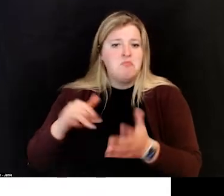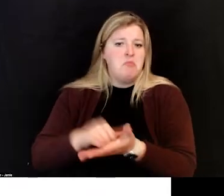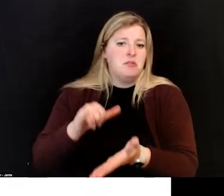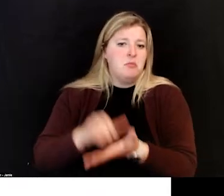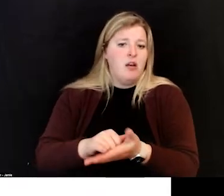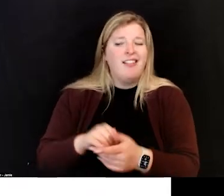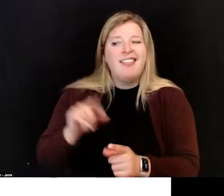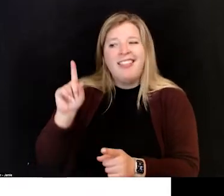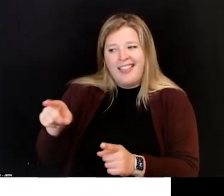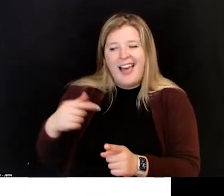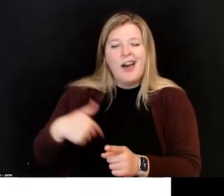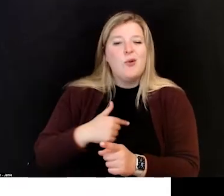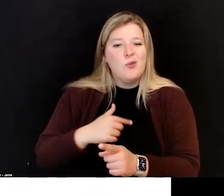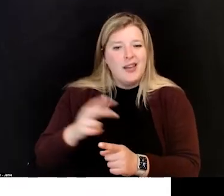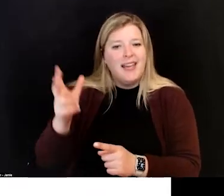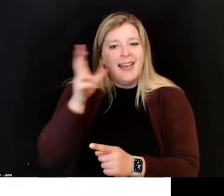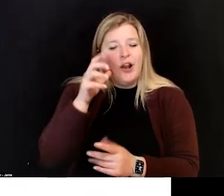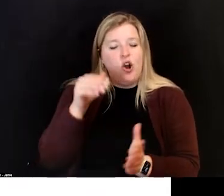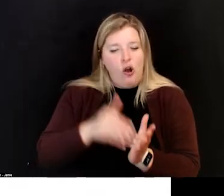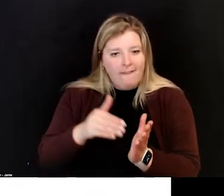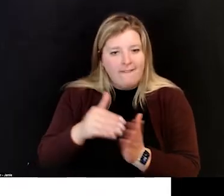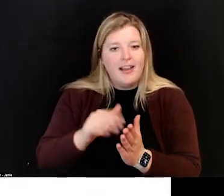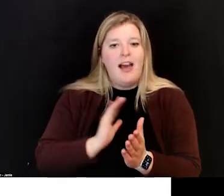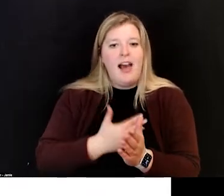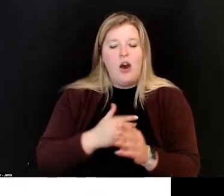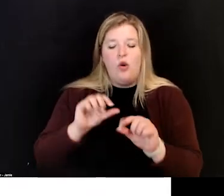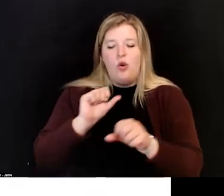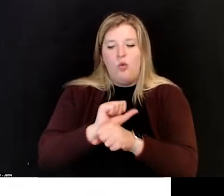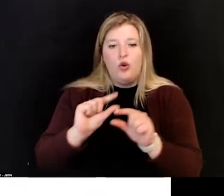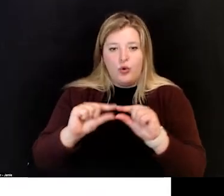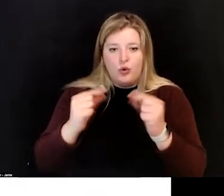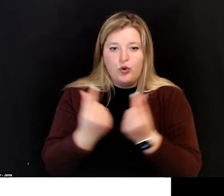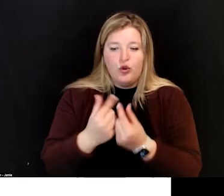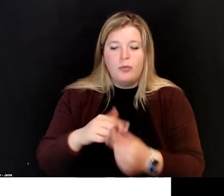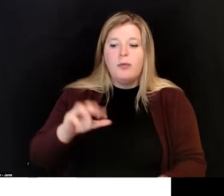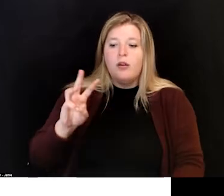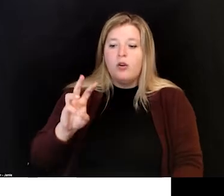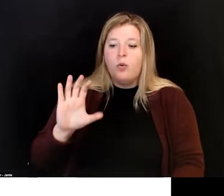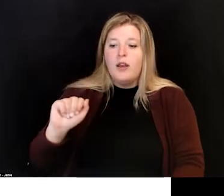Working Group repeatedly. WCAG 3, it is trying to address